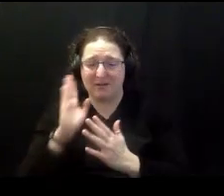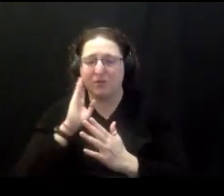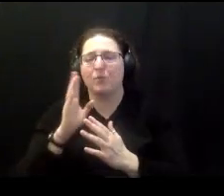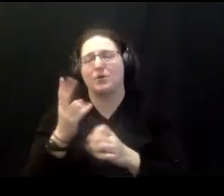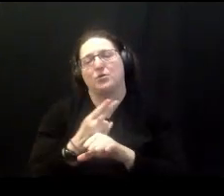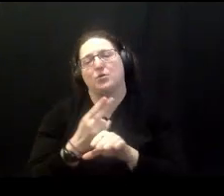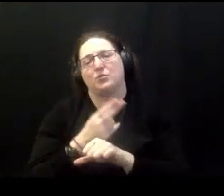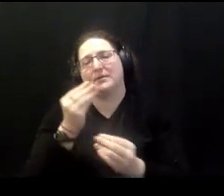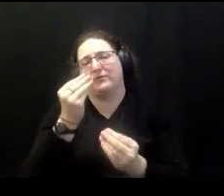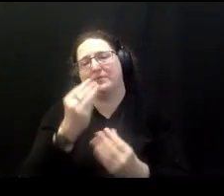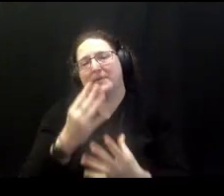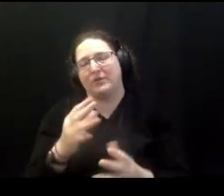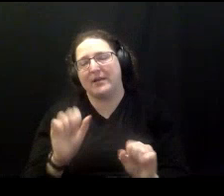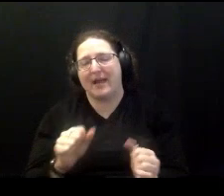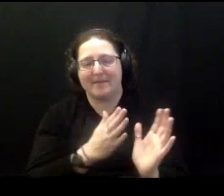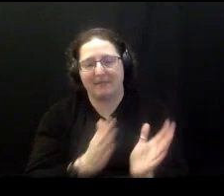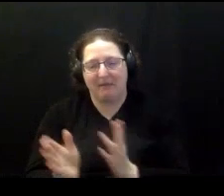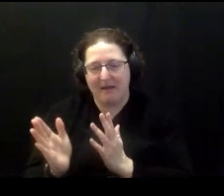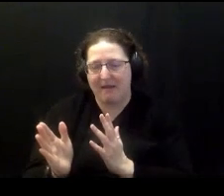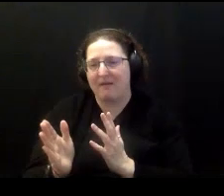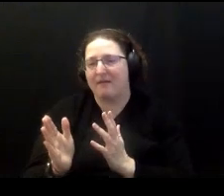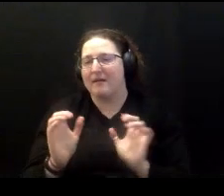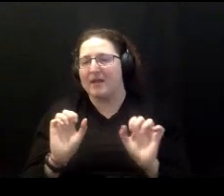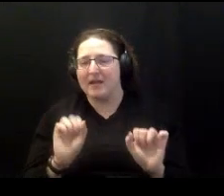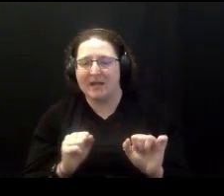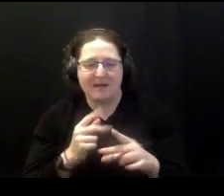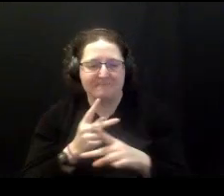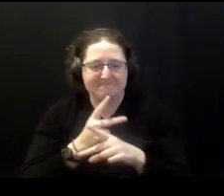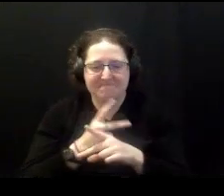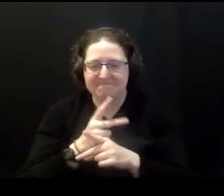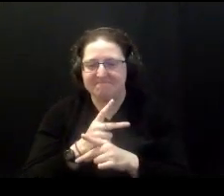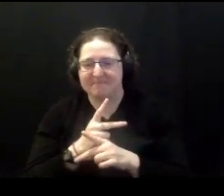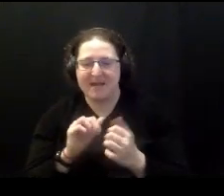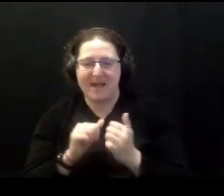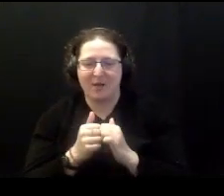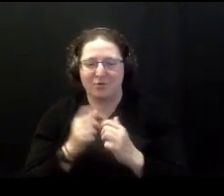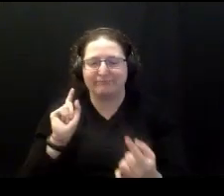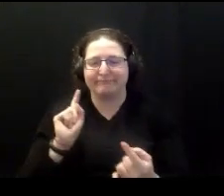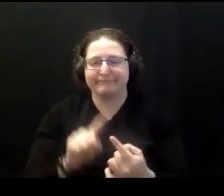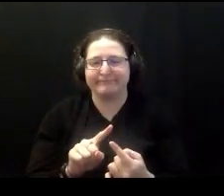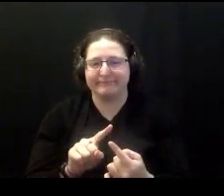own planning efforts and risk mitigation efforts as they move forward. As you'll